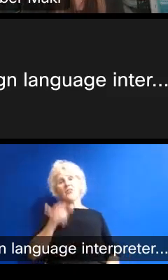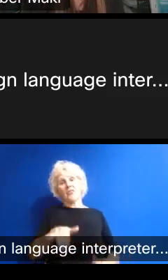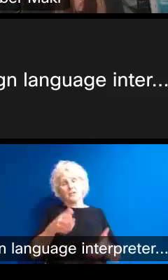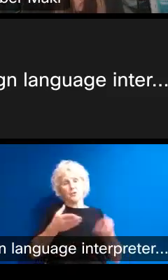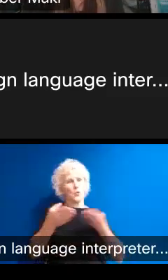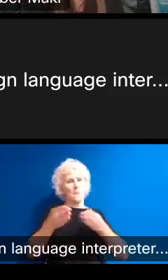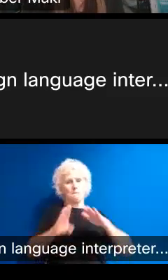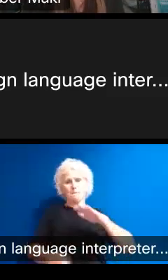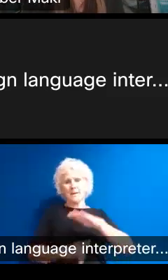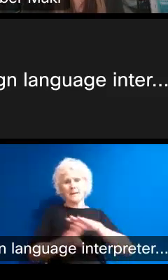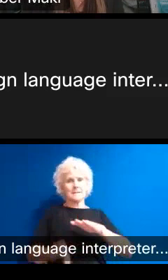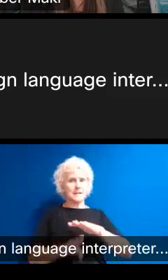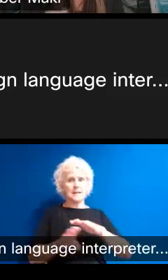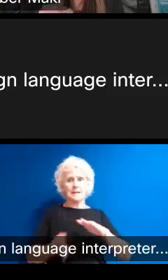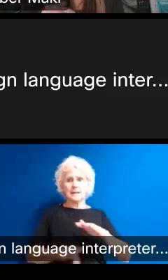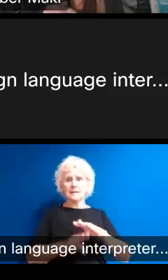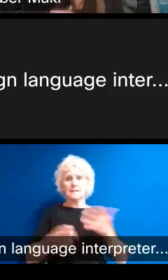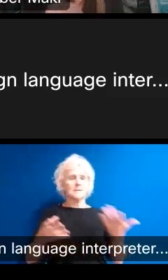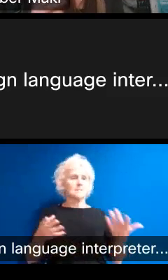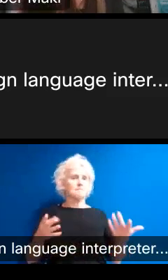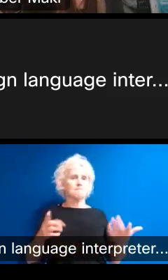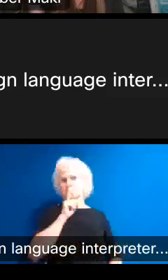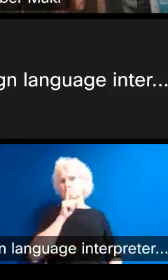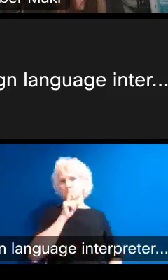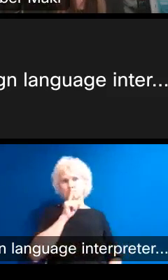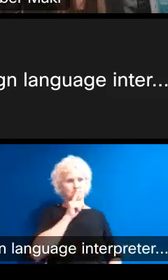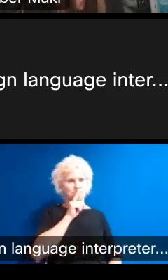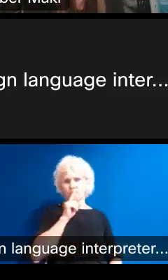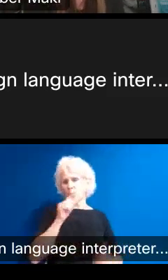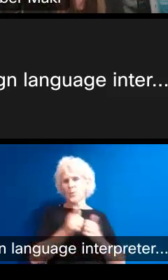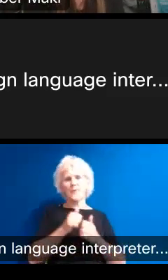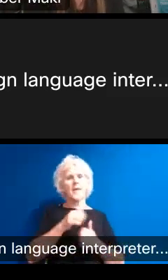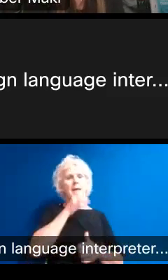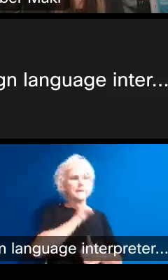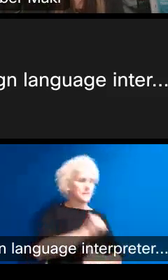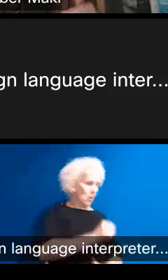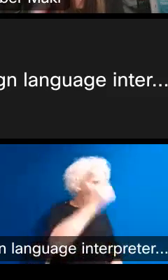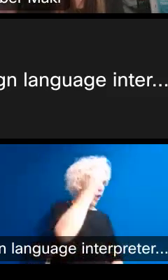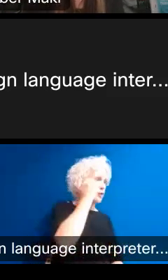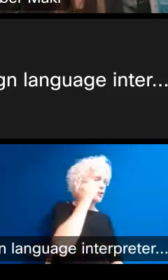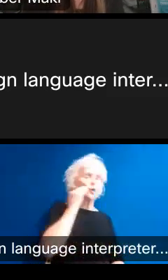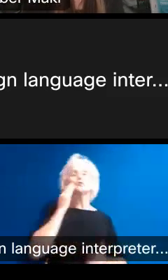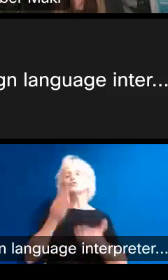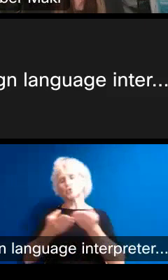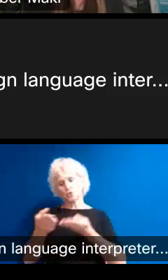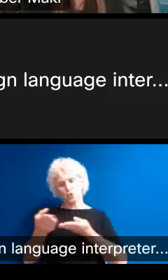silent on age, which means adults and children can get this service. There's no age limits